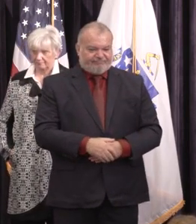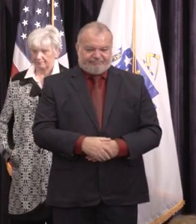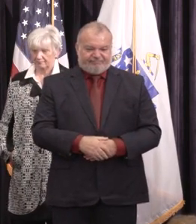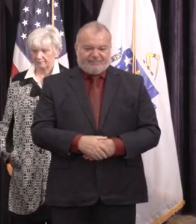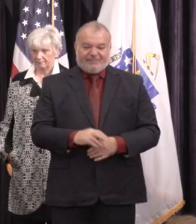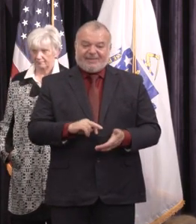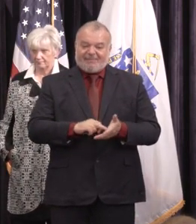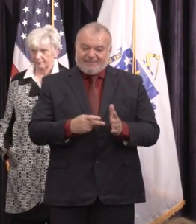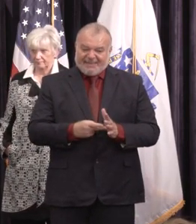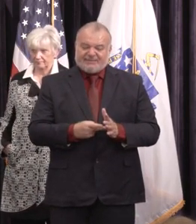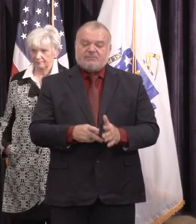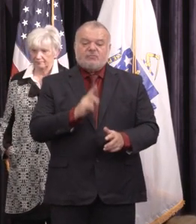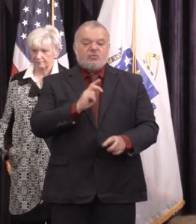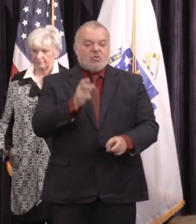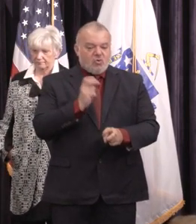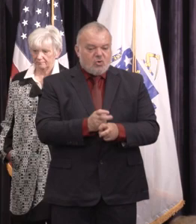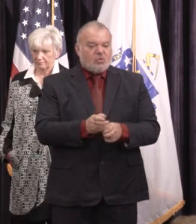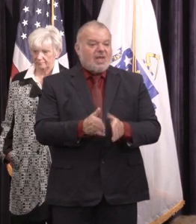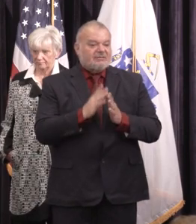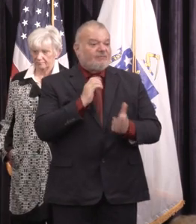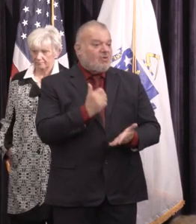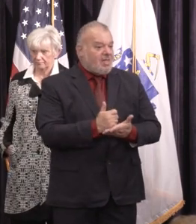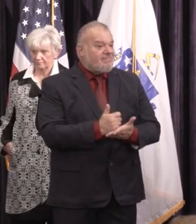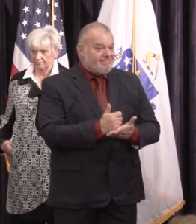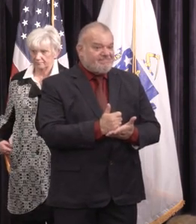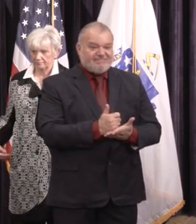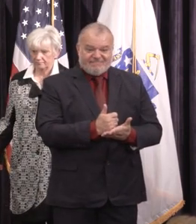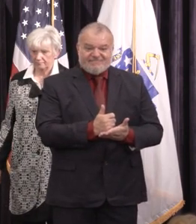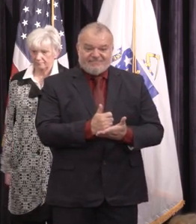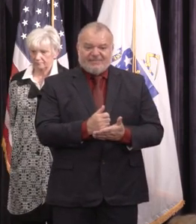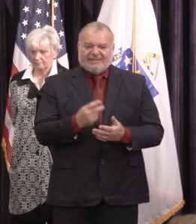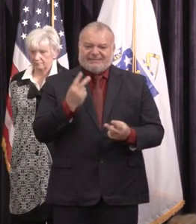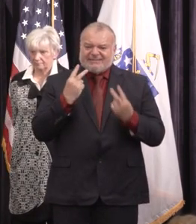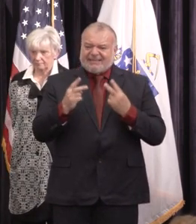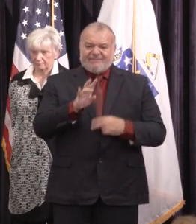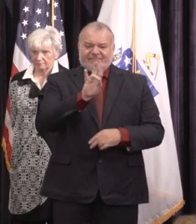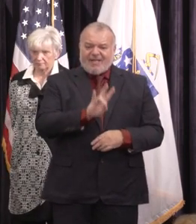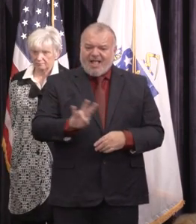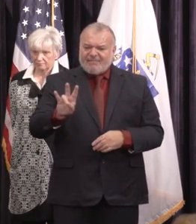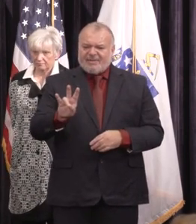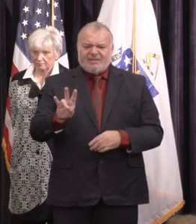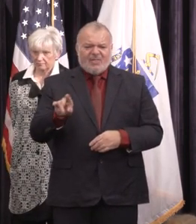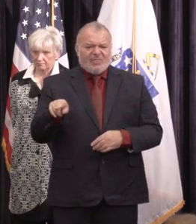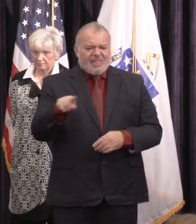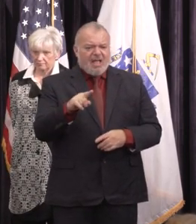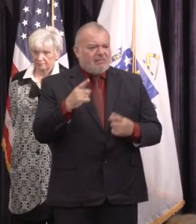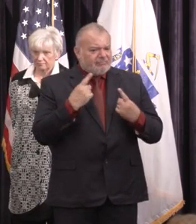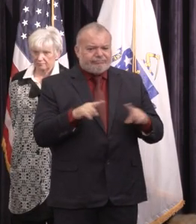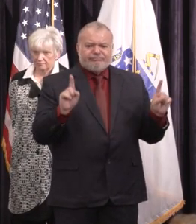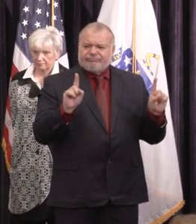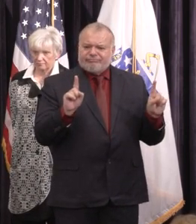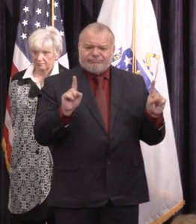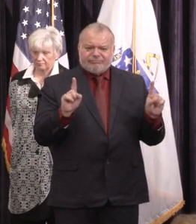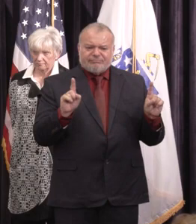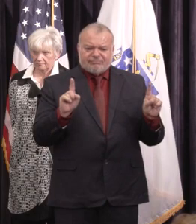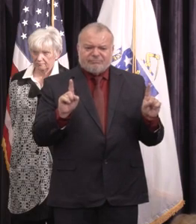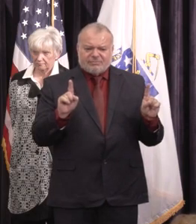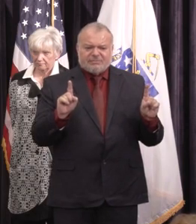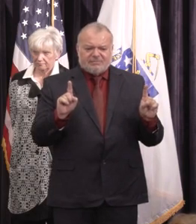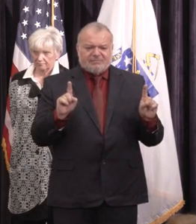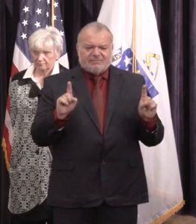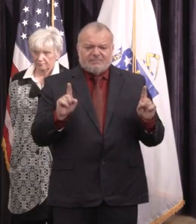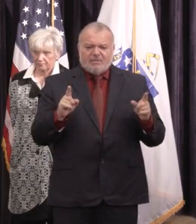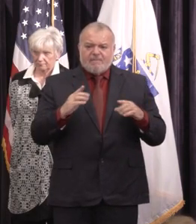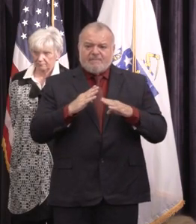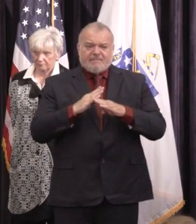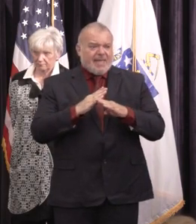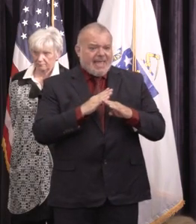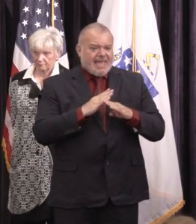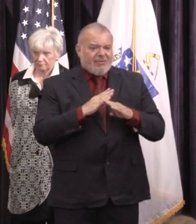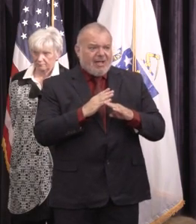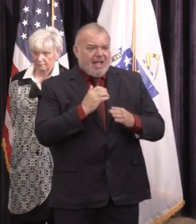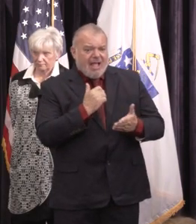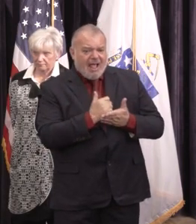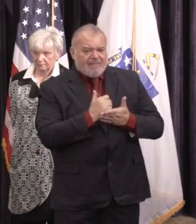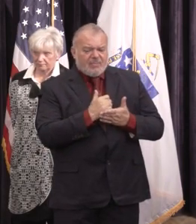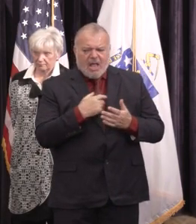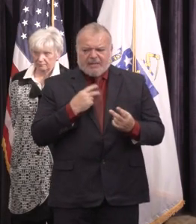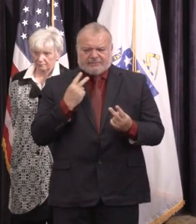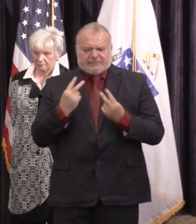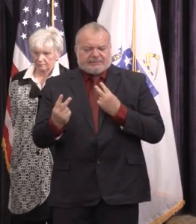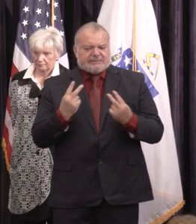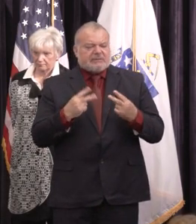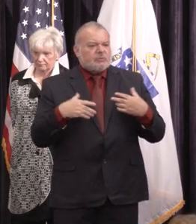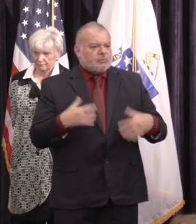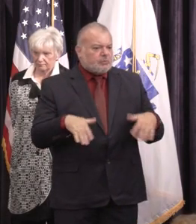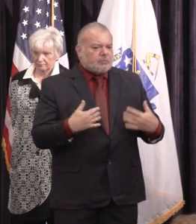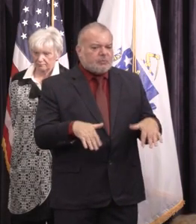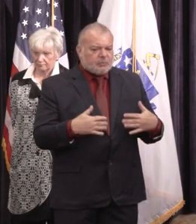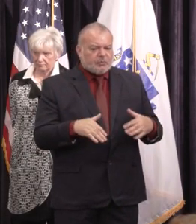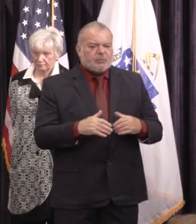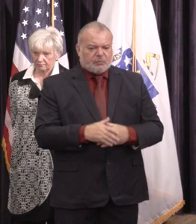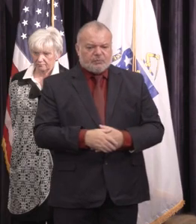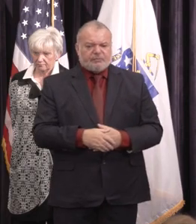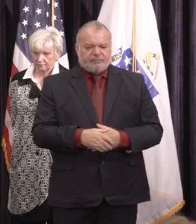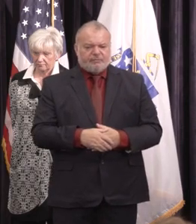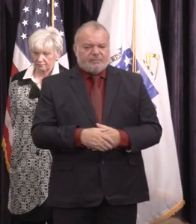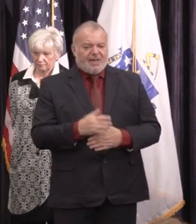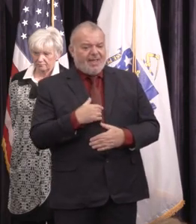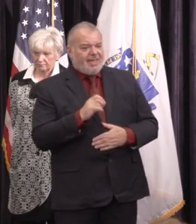individual we serve at Viability to overcome the obstacles to getting help and hold on to dignity.